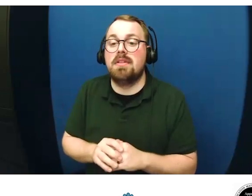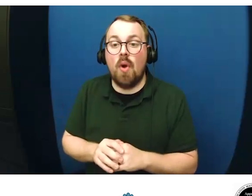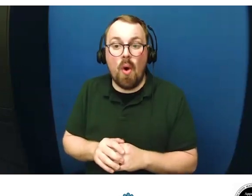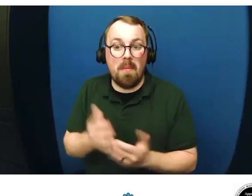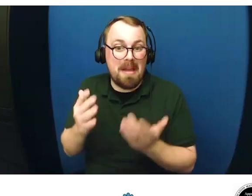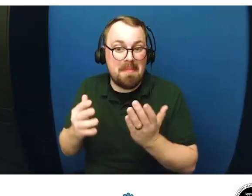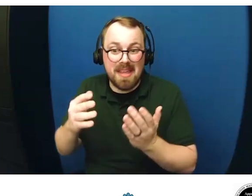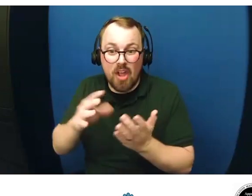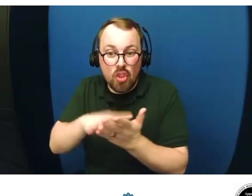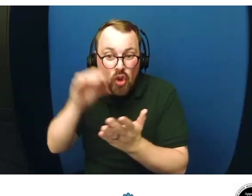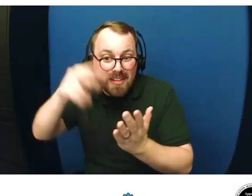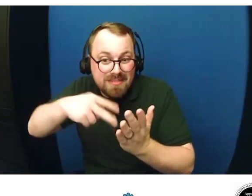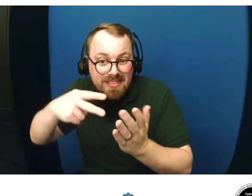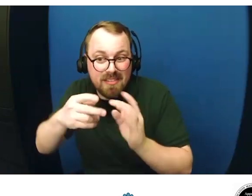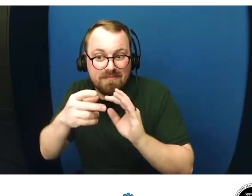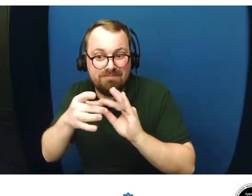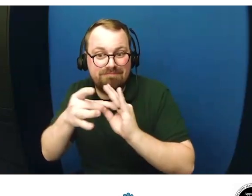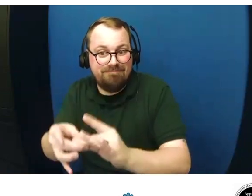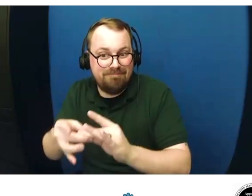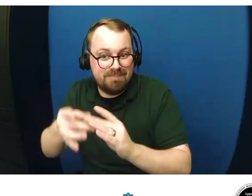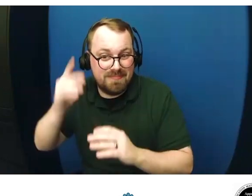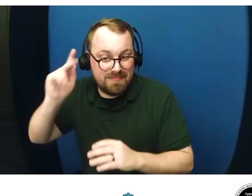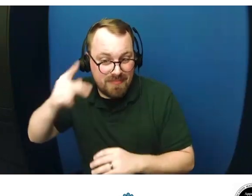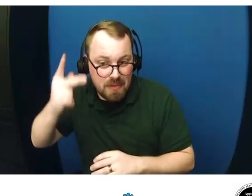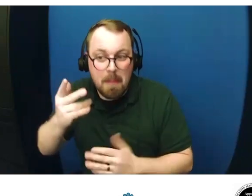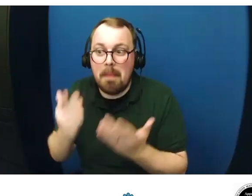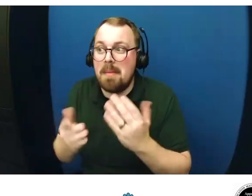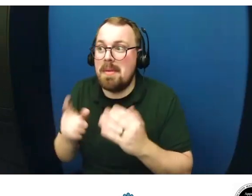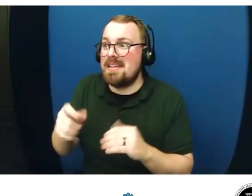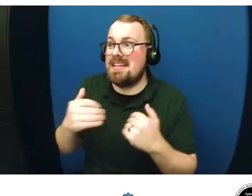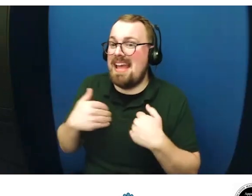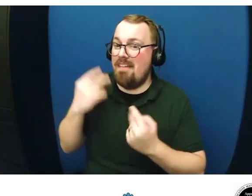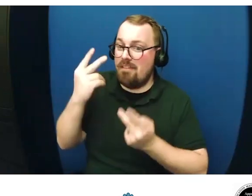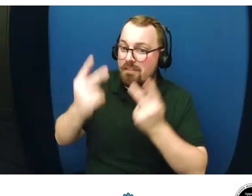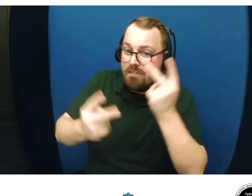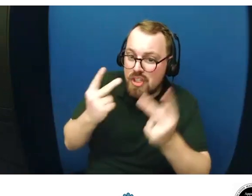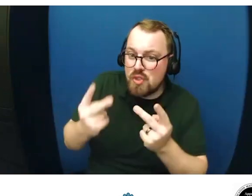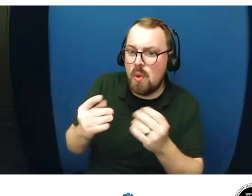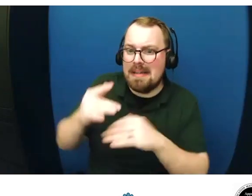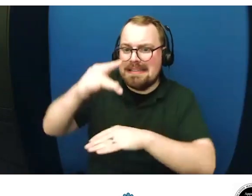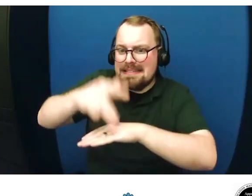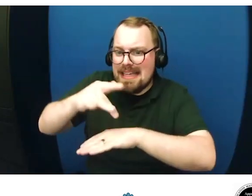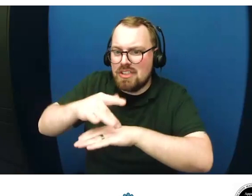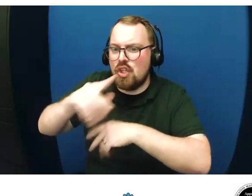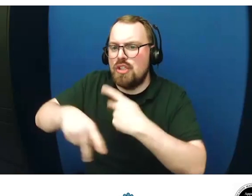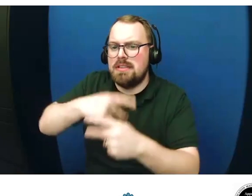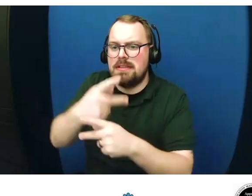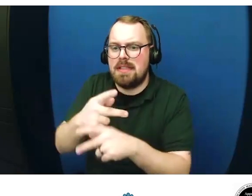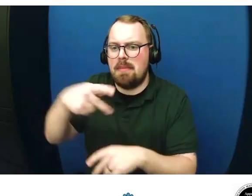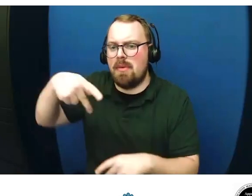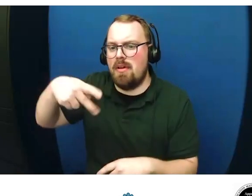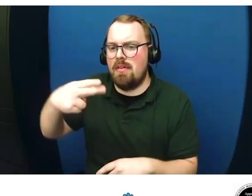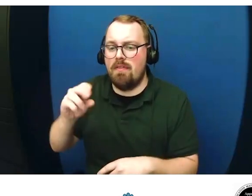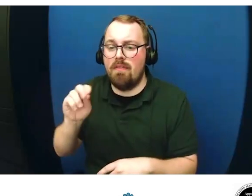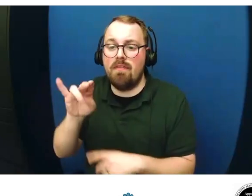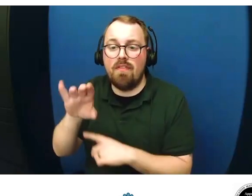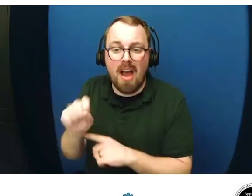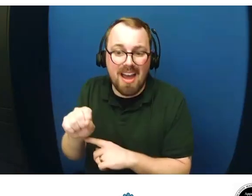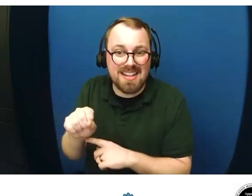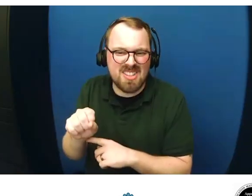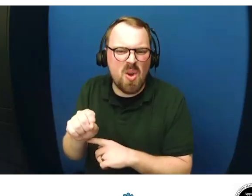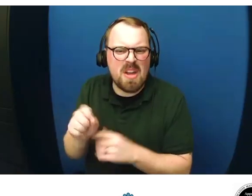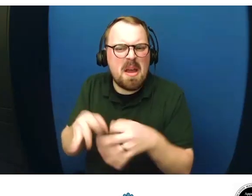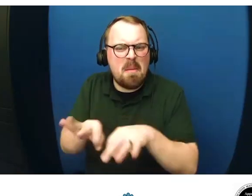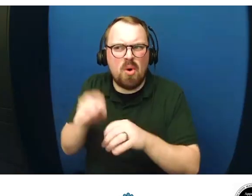literacy phonetically? They...they may need a visual or a tactile form of phonics. Things to consider.